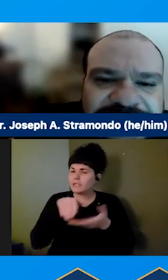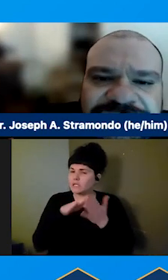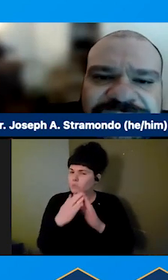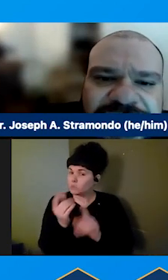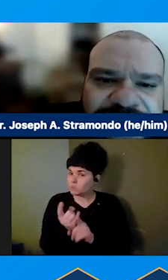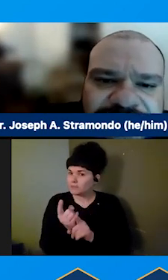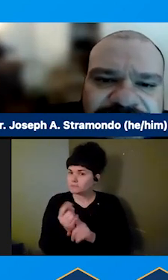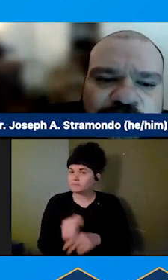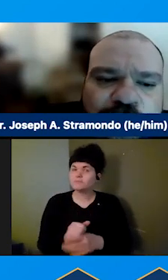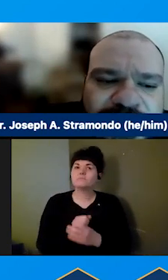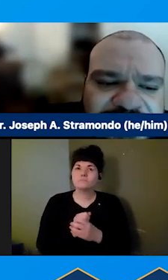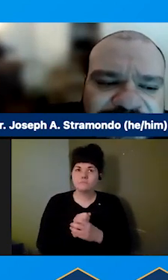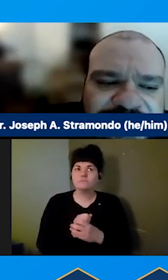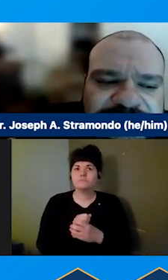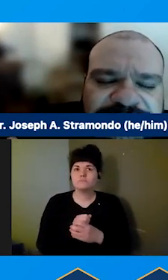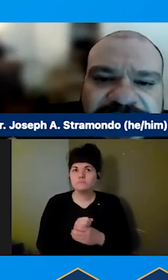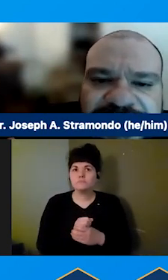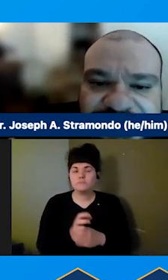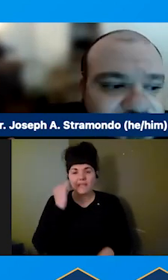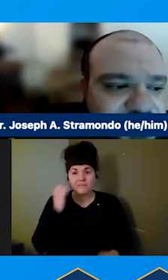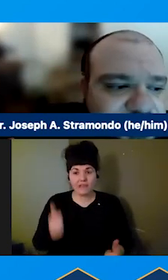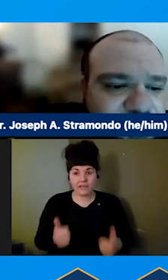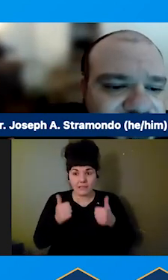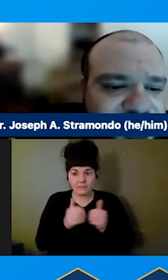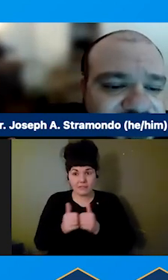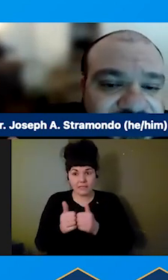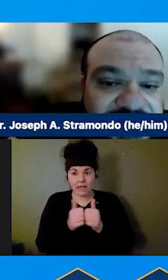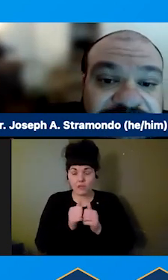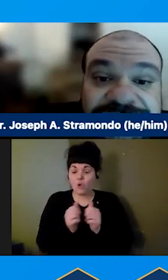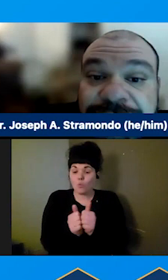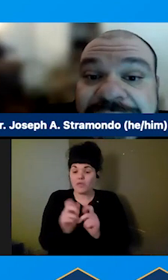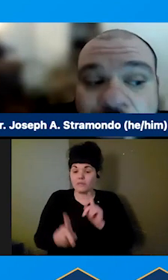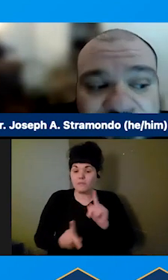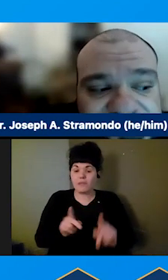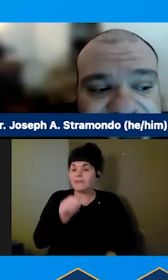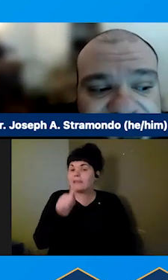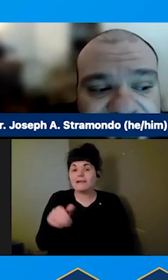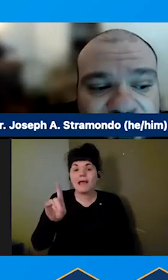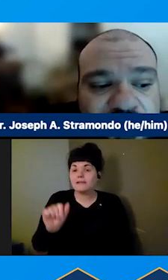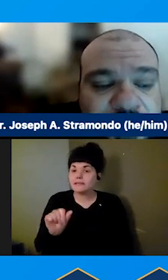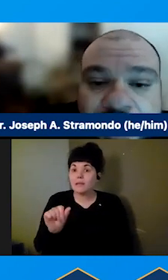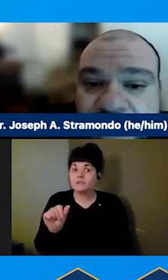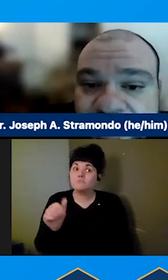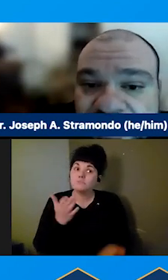Right. Whether they live together with nondisabled people, maybe in the same house